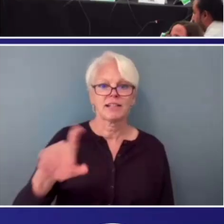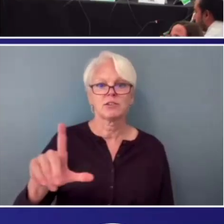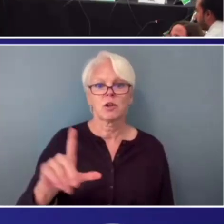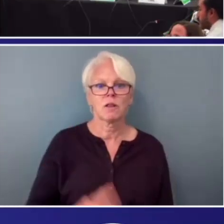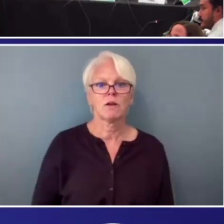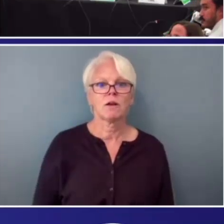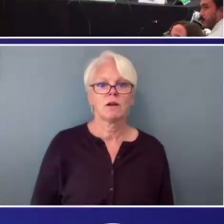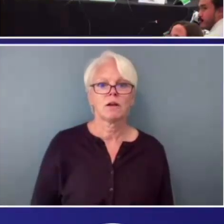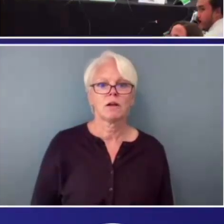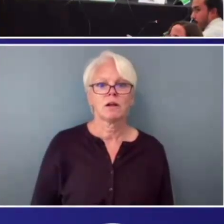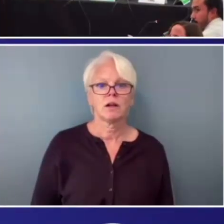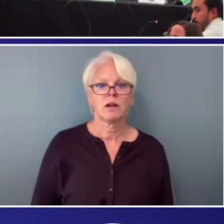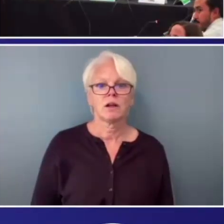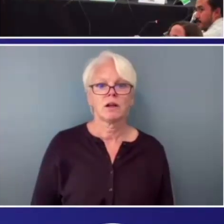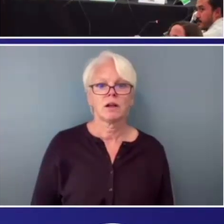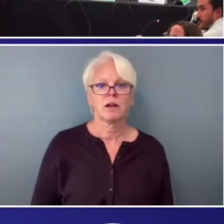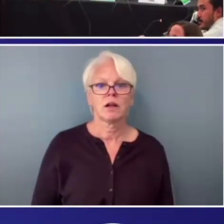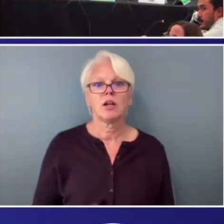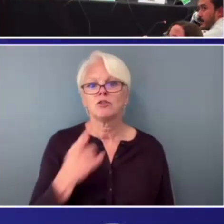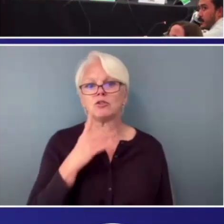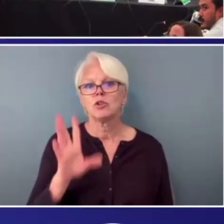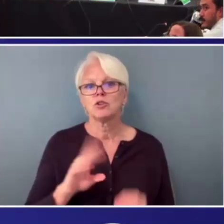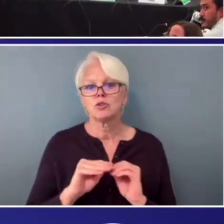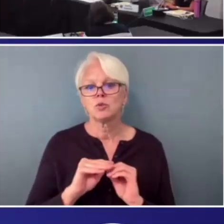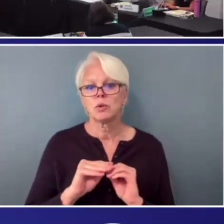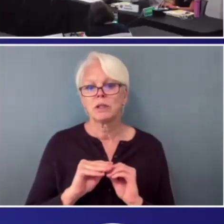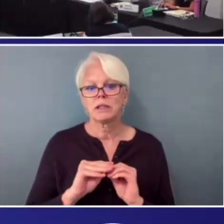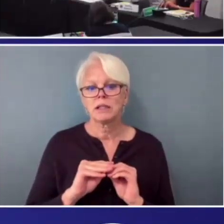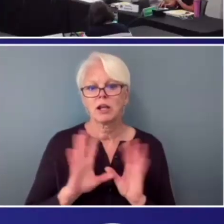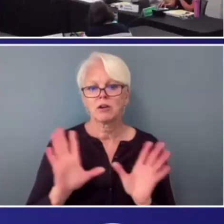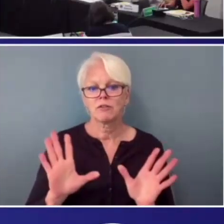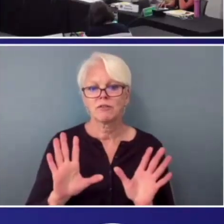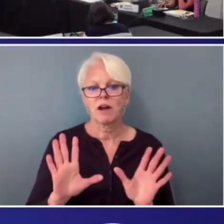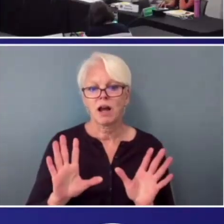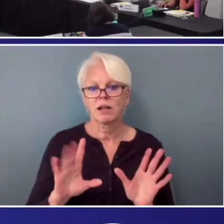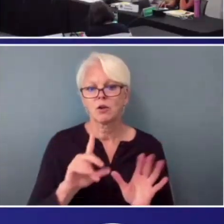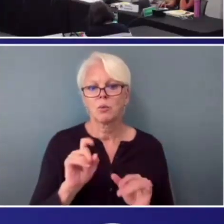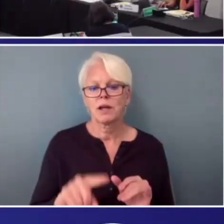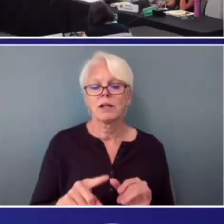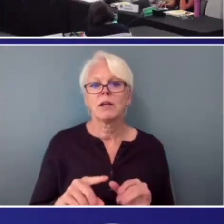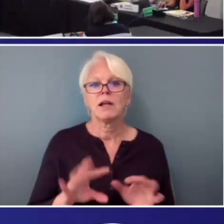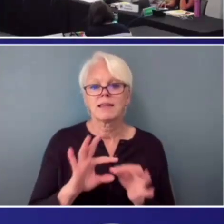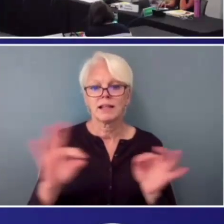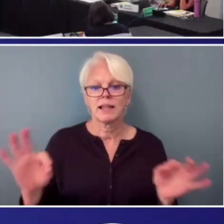Yes. Clarifying question. So in the language there it says that for which a payment is received on or before